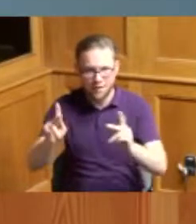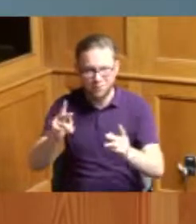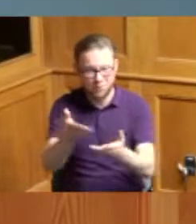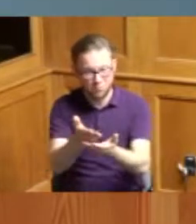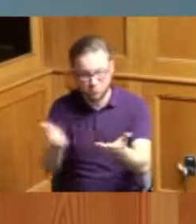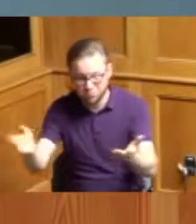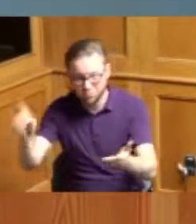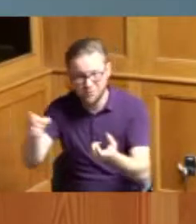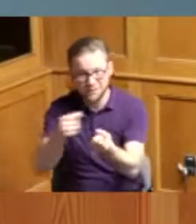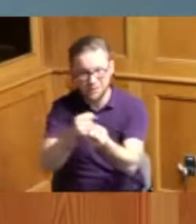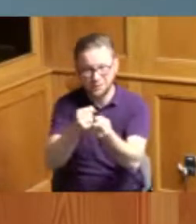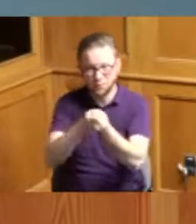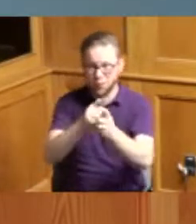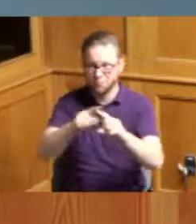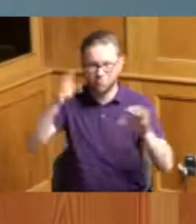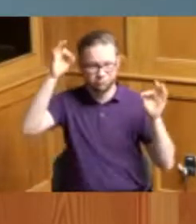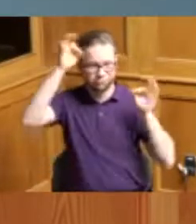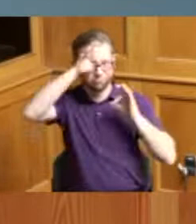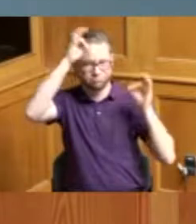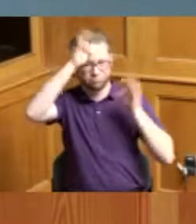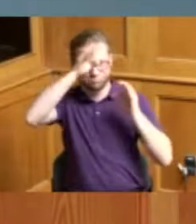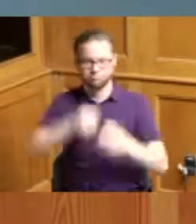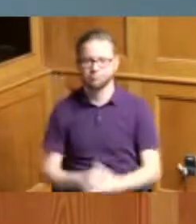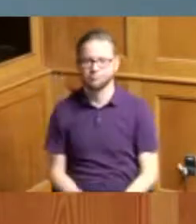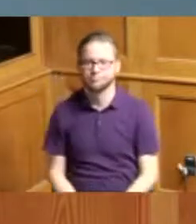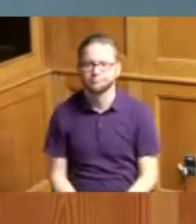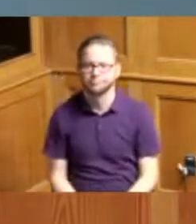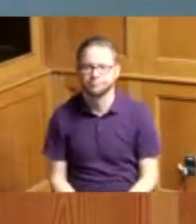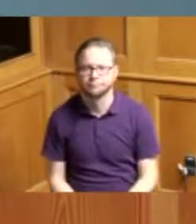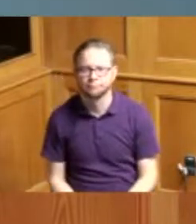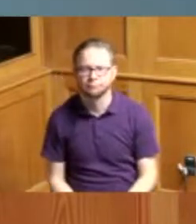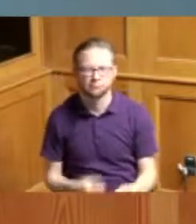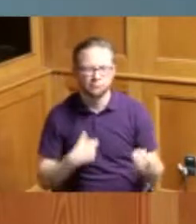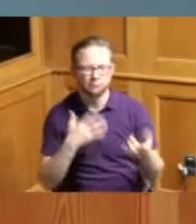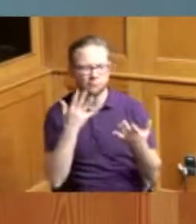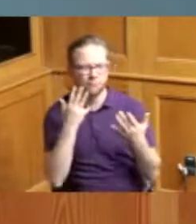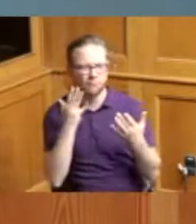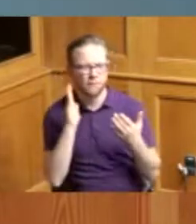so thank you so much for your work on this sure thank you and I'll get that answer too sure Vice